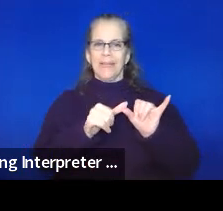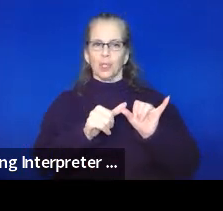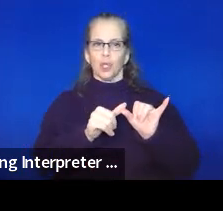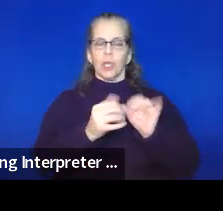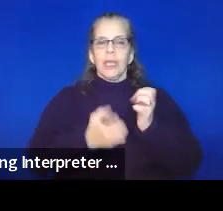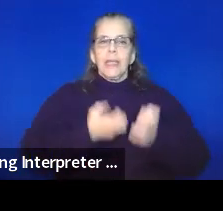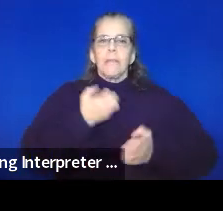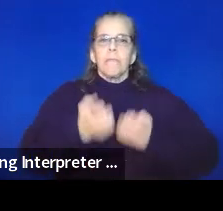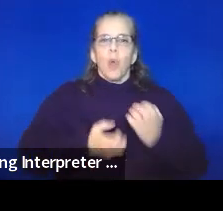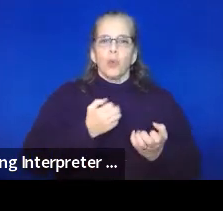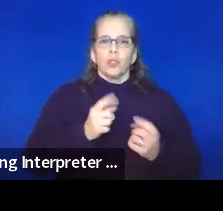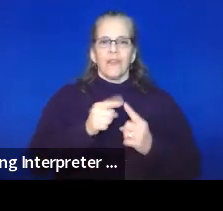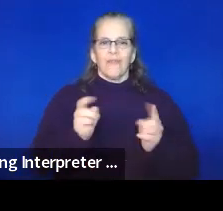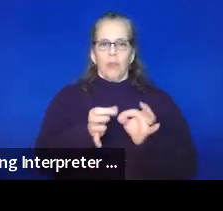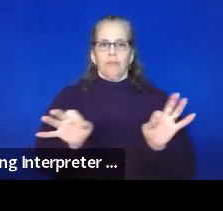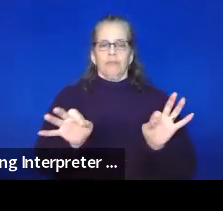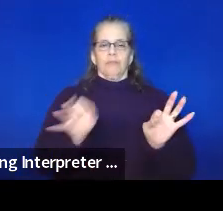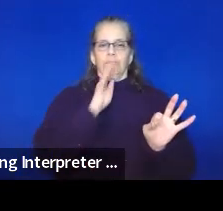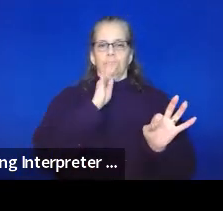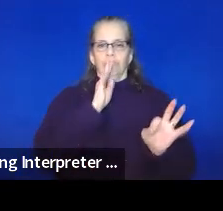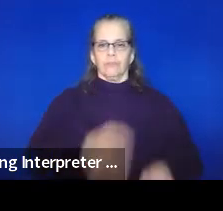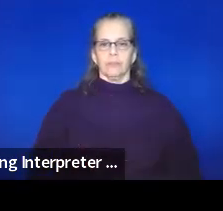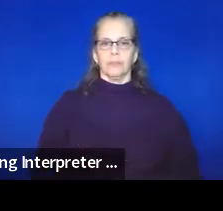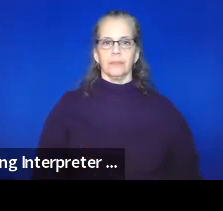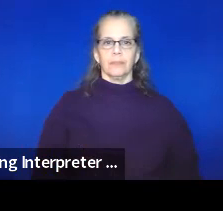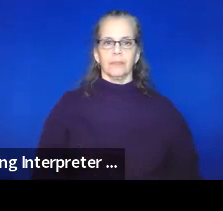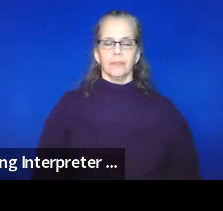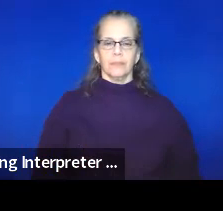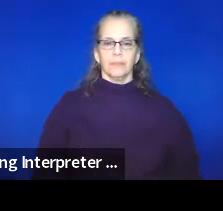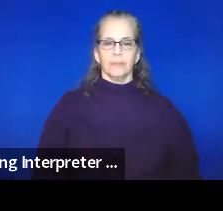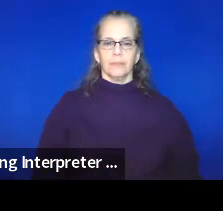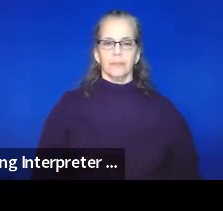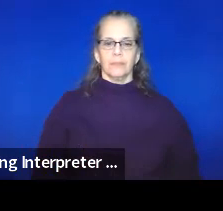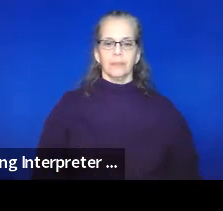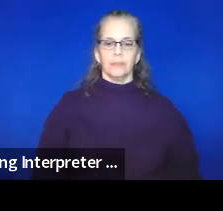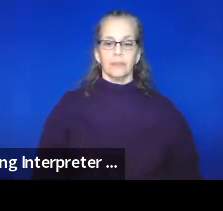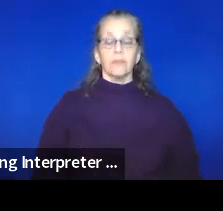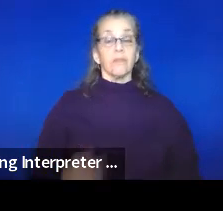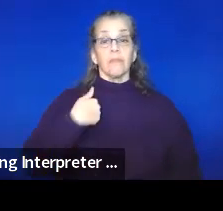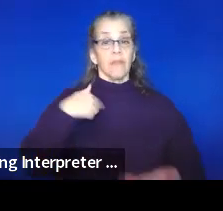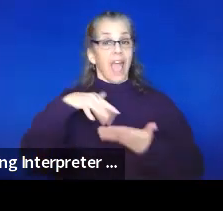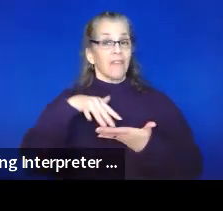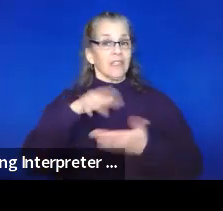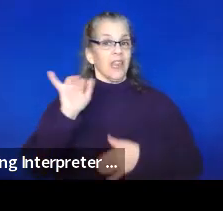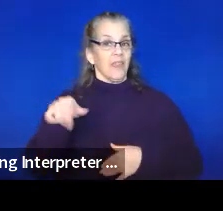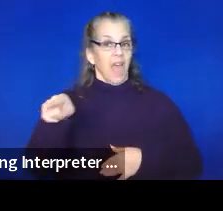I've actually studied that myself. So those sentences that you heard